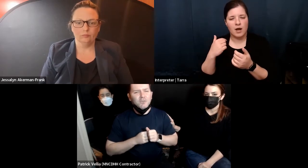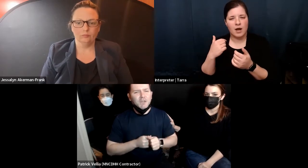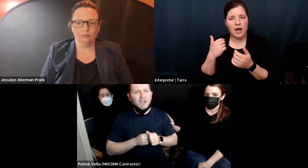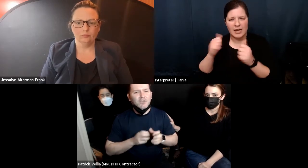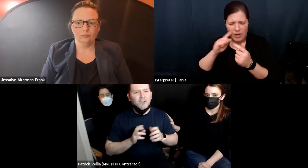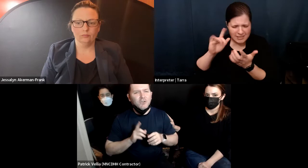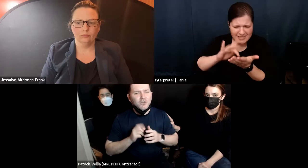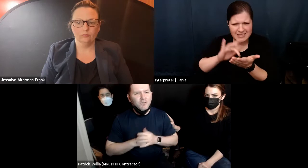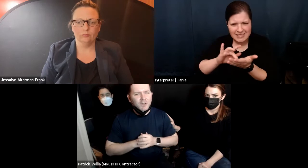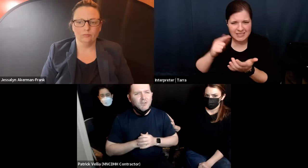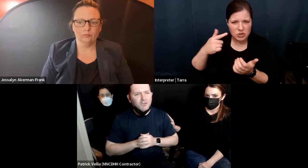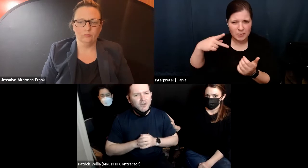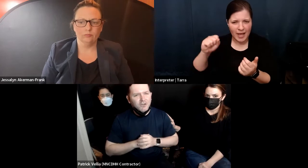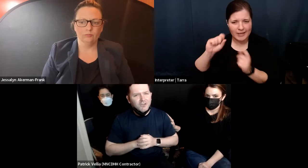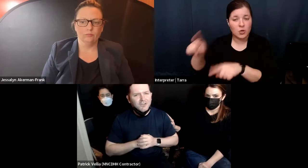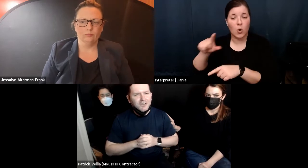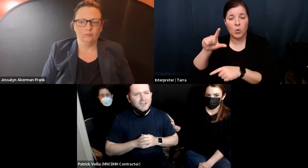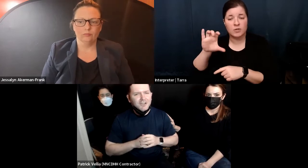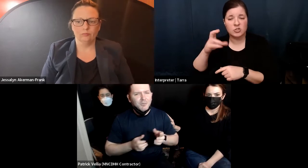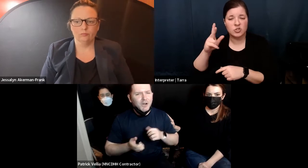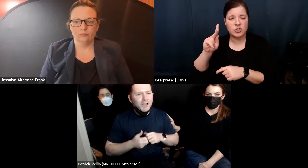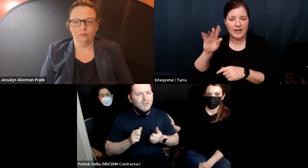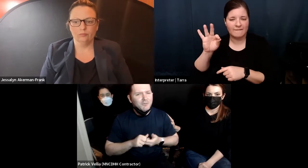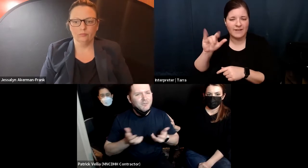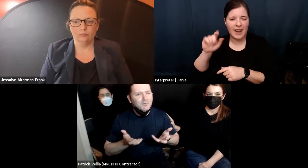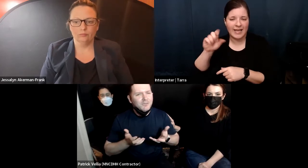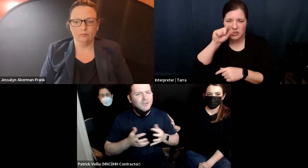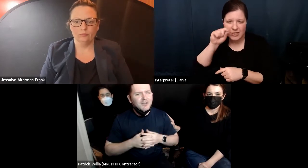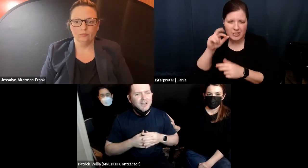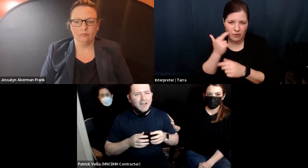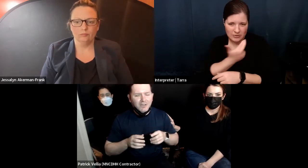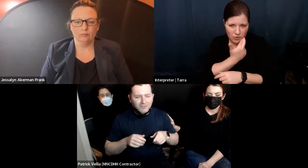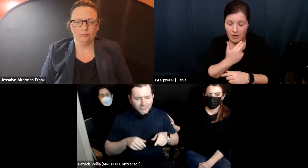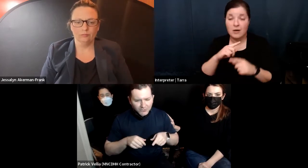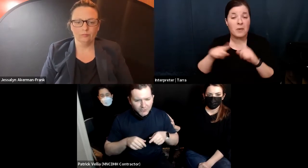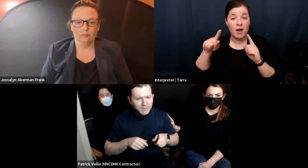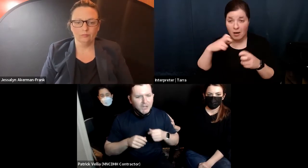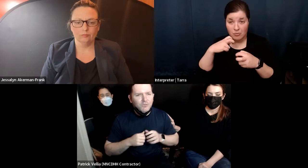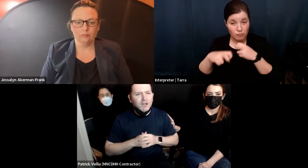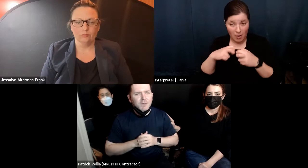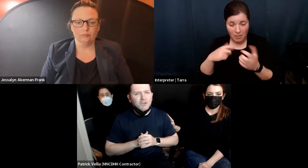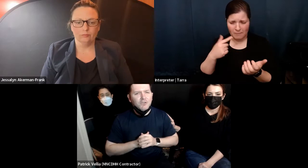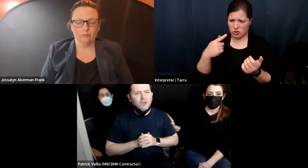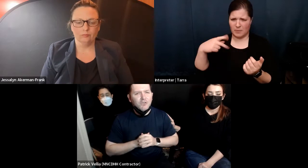tried to follow the GPS because I had two hours to kill before I went to see a movie.